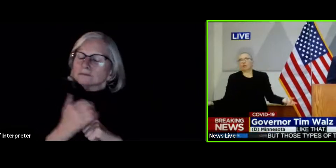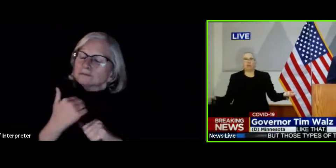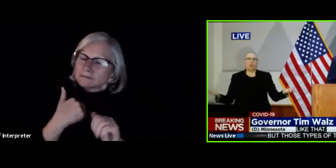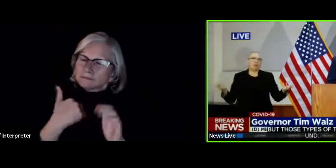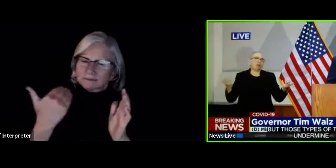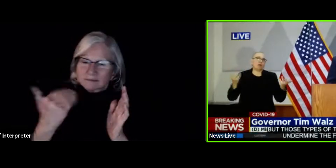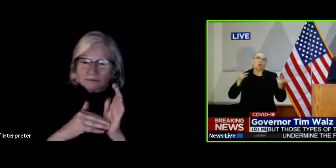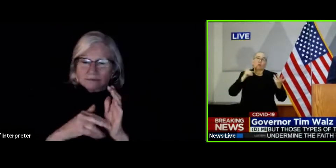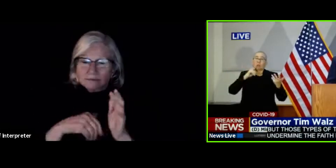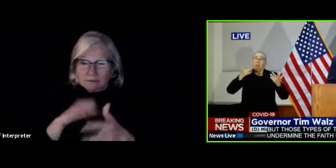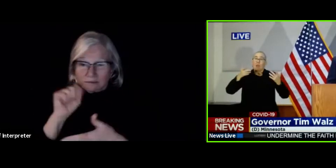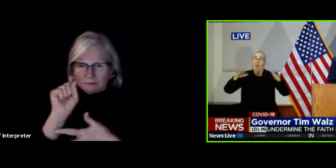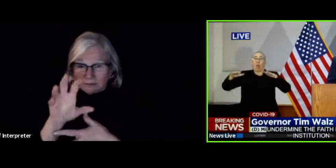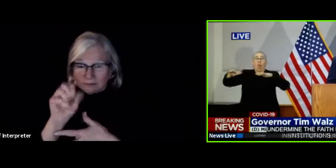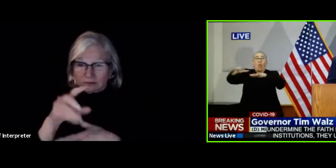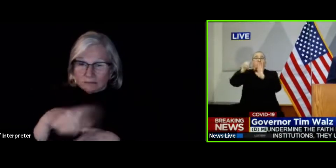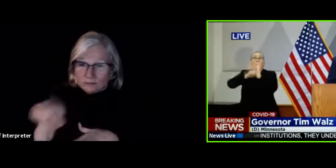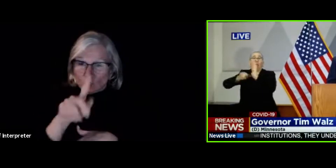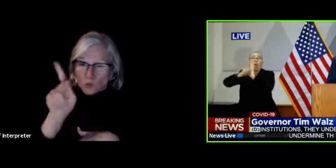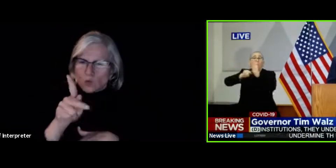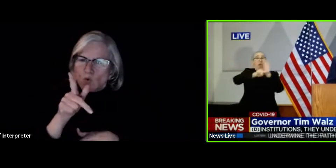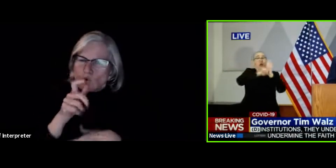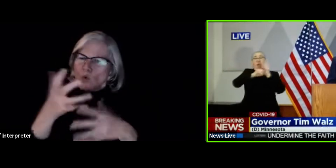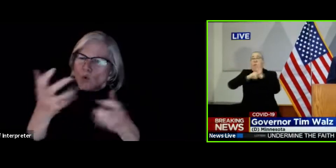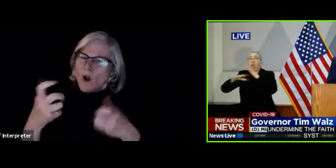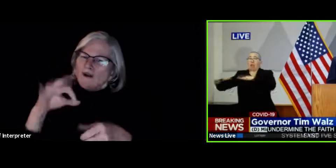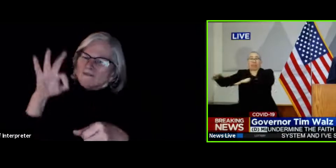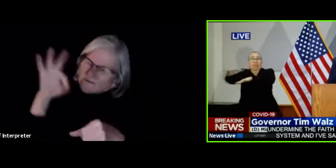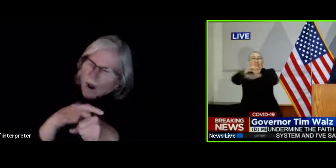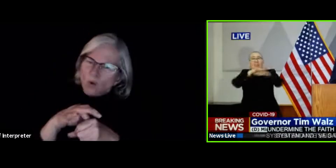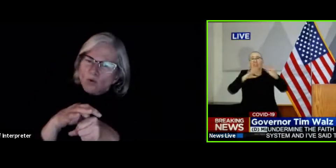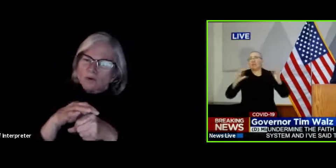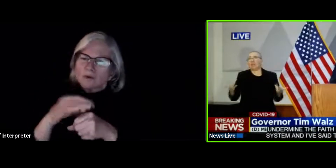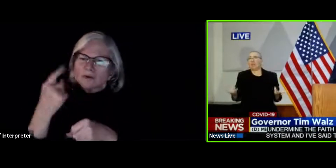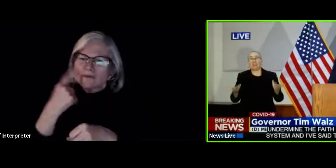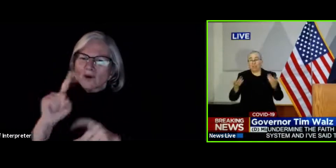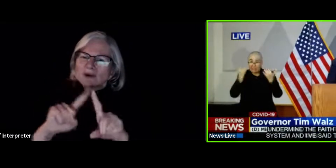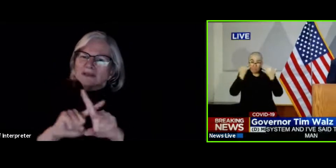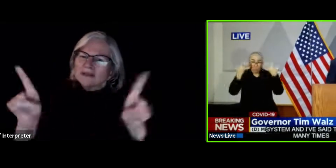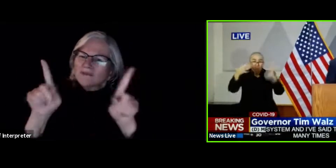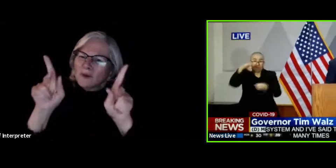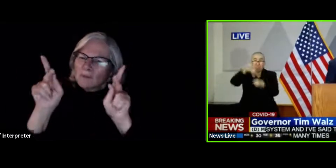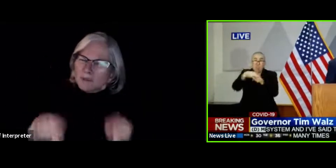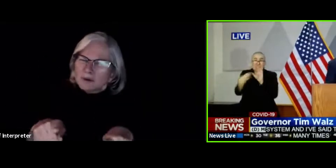WHO WANT TO VOTE AGAINST ME, YOU CAN FIND A MILLION REASONS THAT ARE PROBABLY TRUE RATHER THAN HAVING TO RESORT